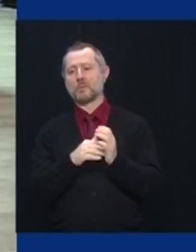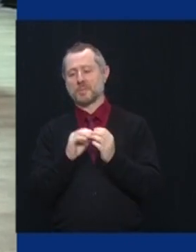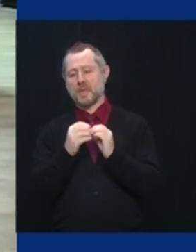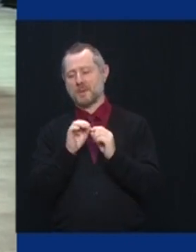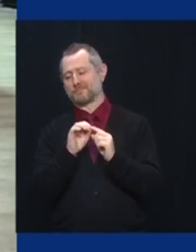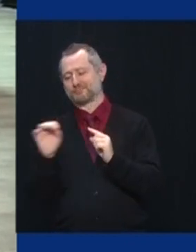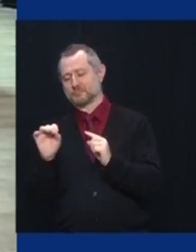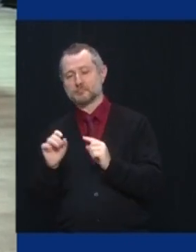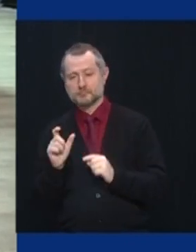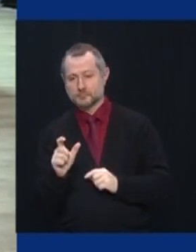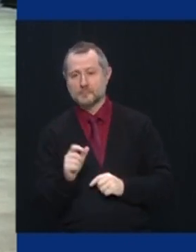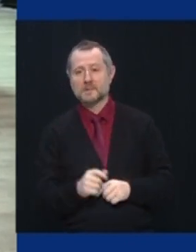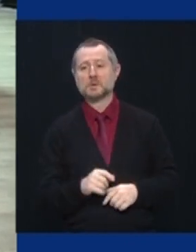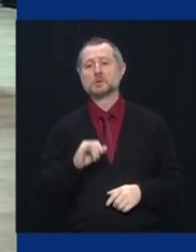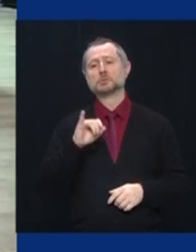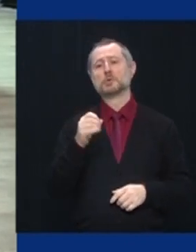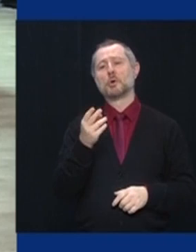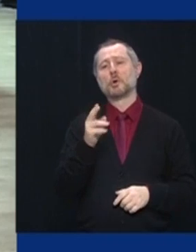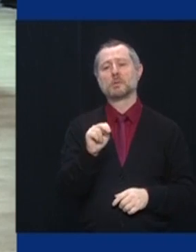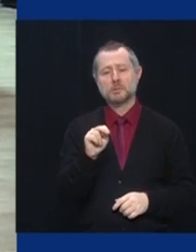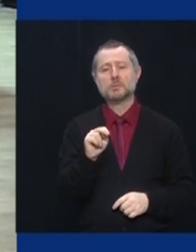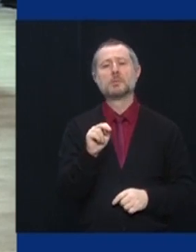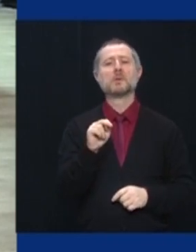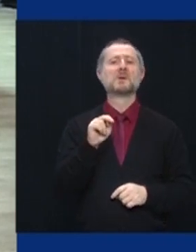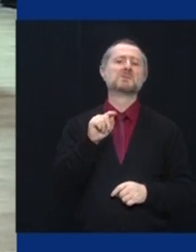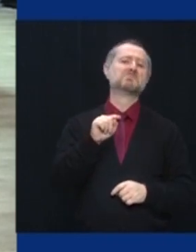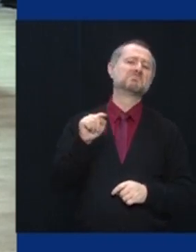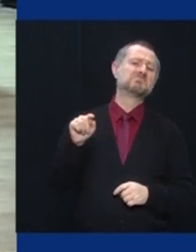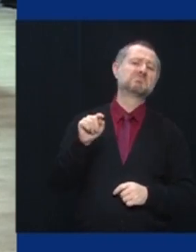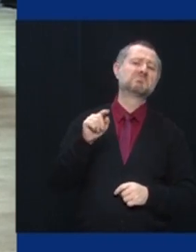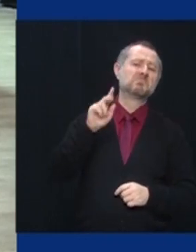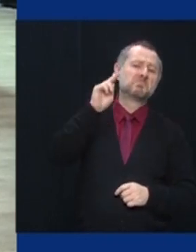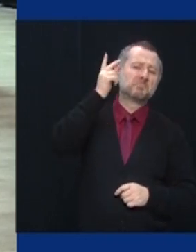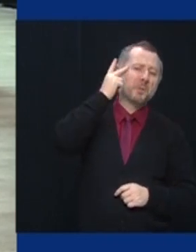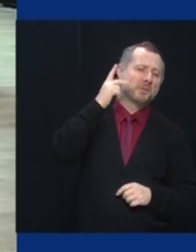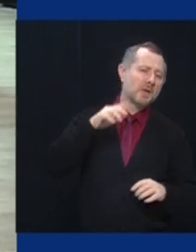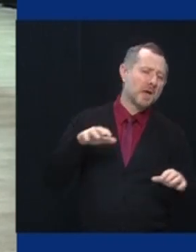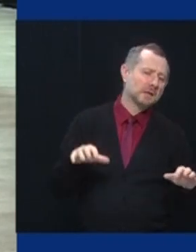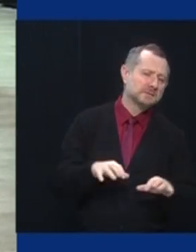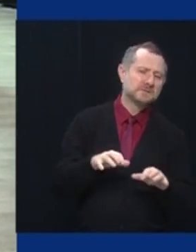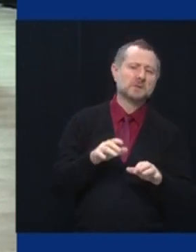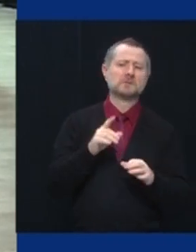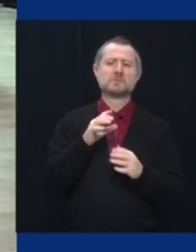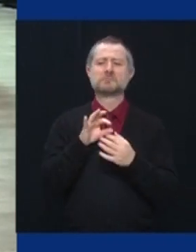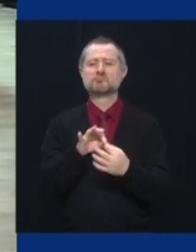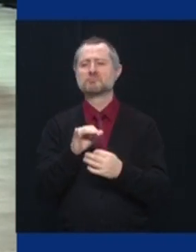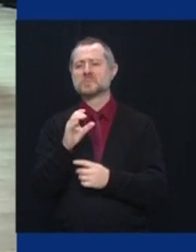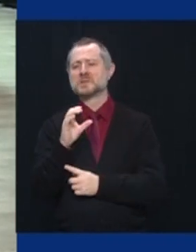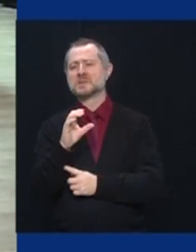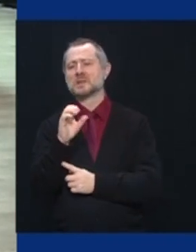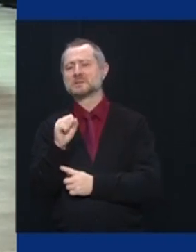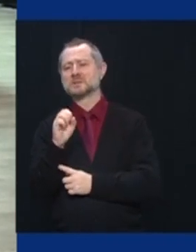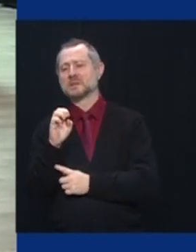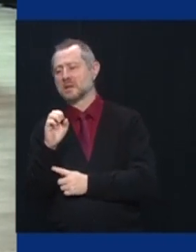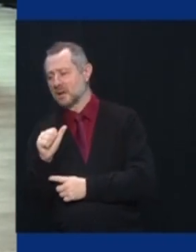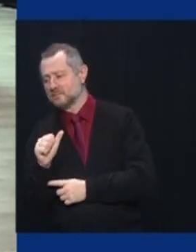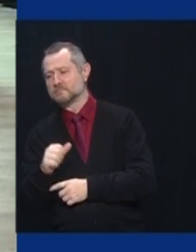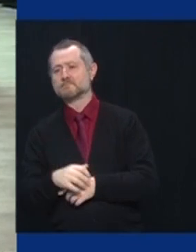ALYSSA MORALES. GWENDOLINE MARKS.